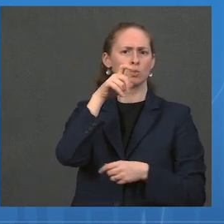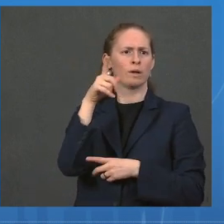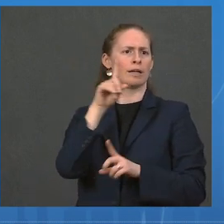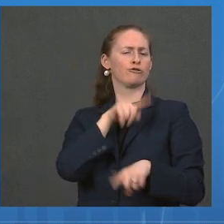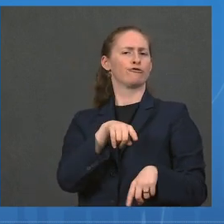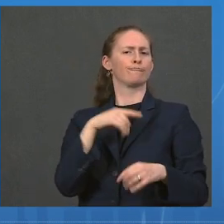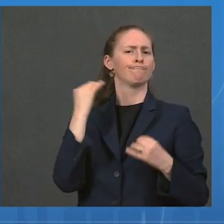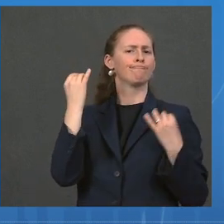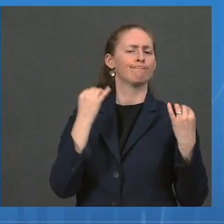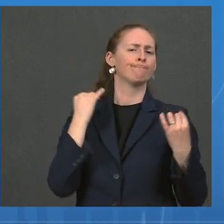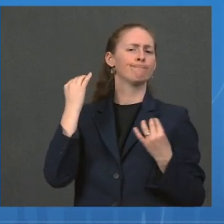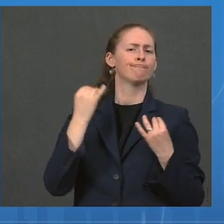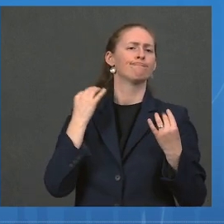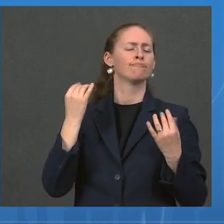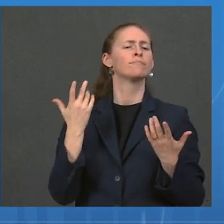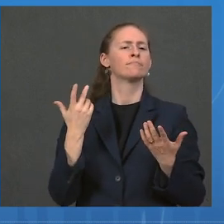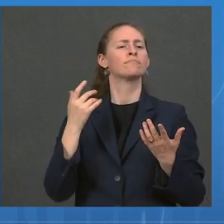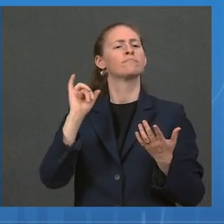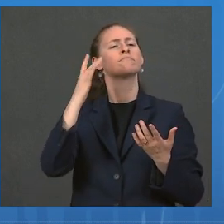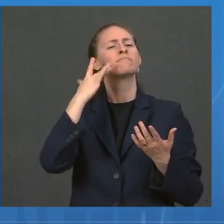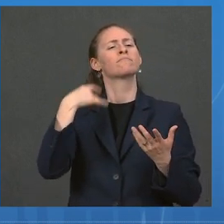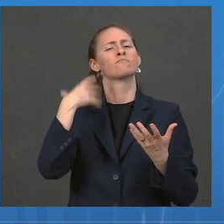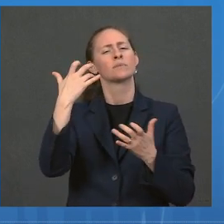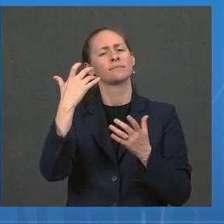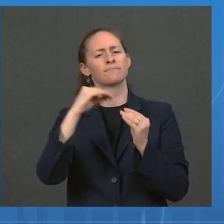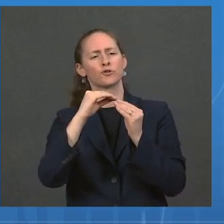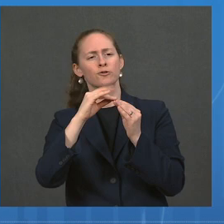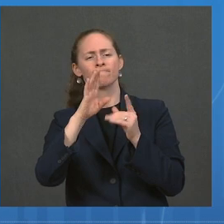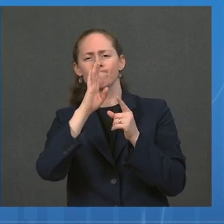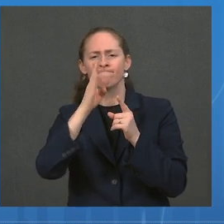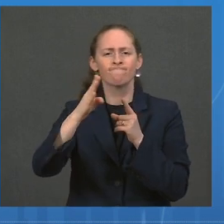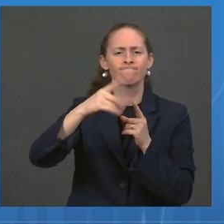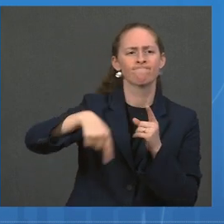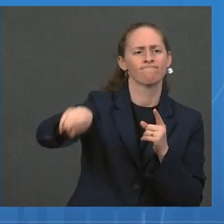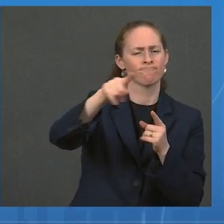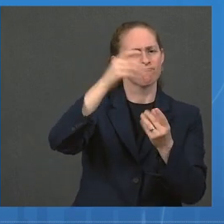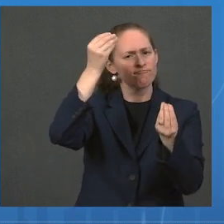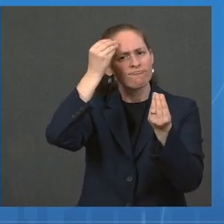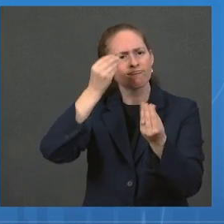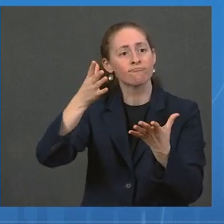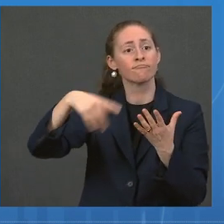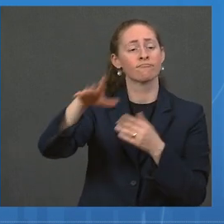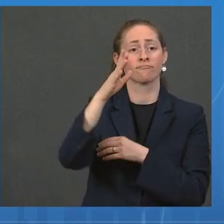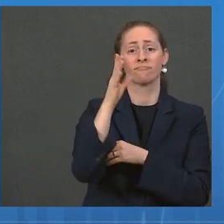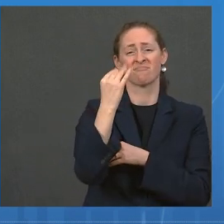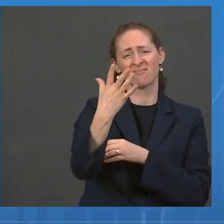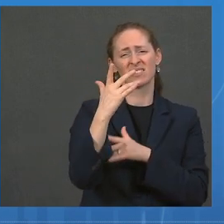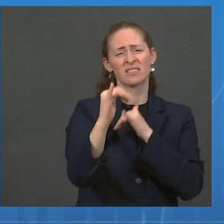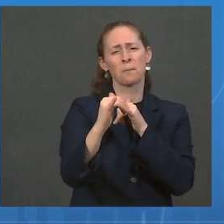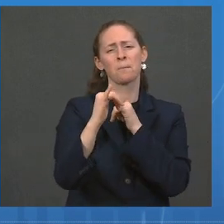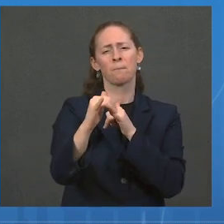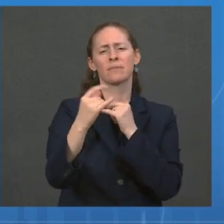is we want to speak directly to those parents and let them know that we share their concerns about the health and wellbeing of their children.